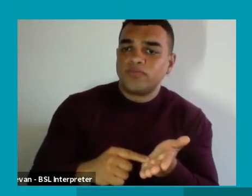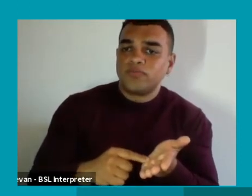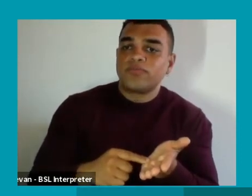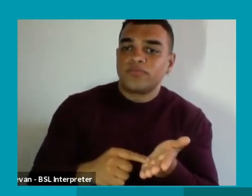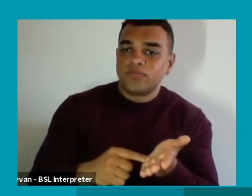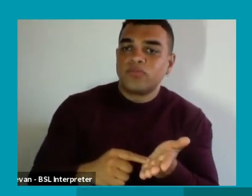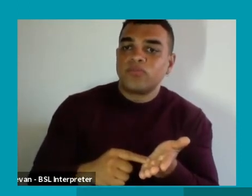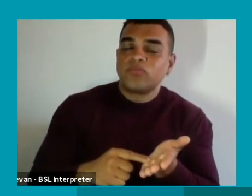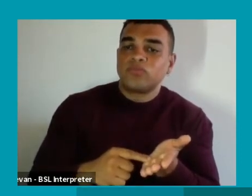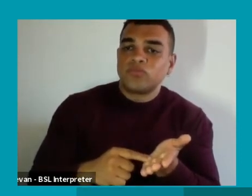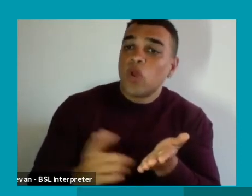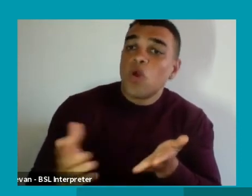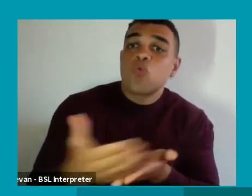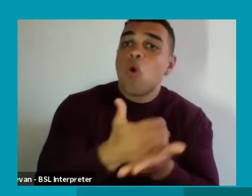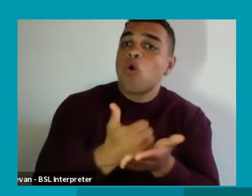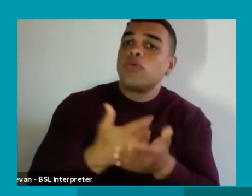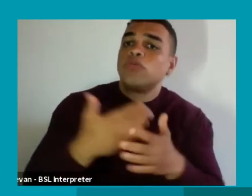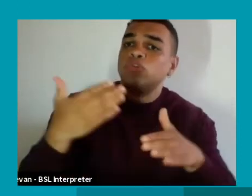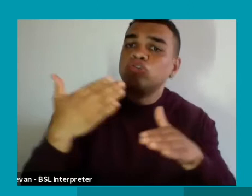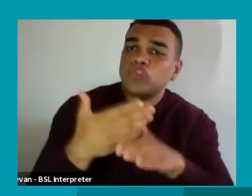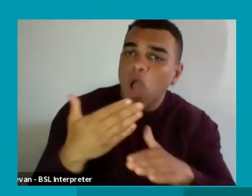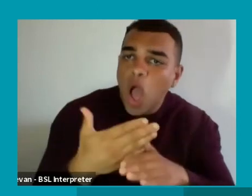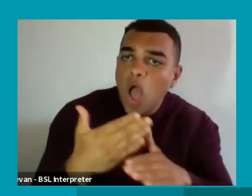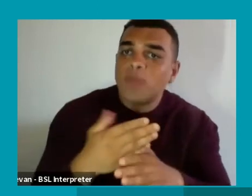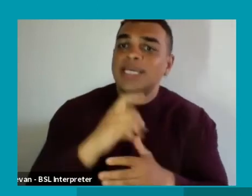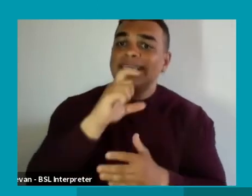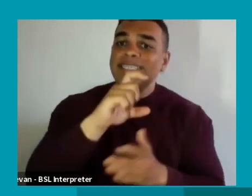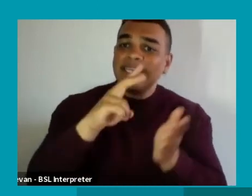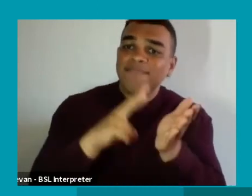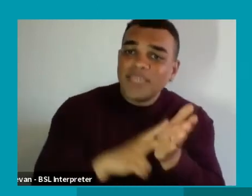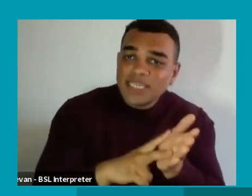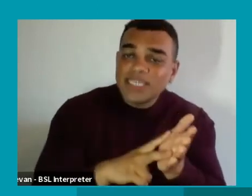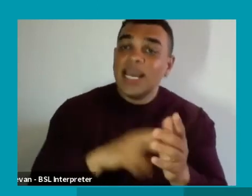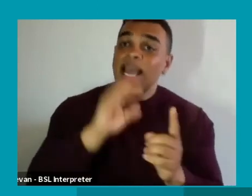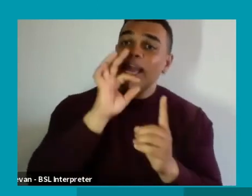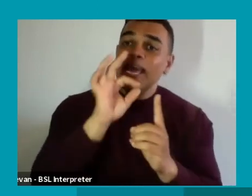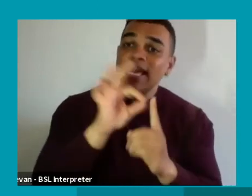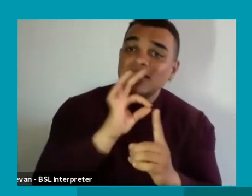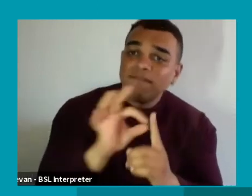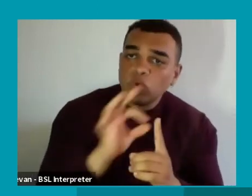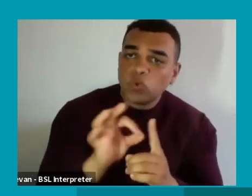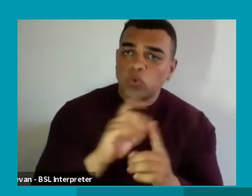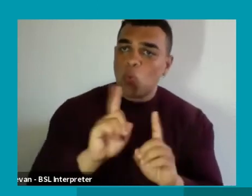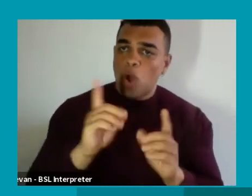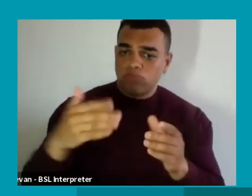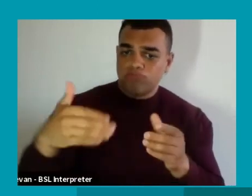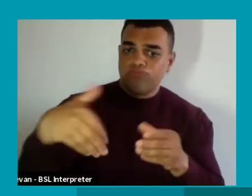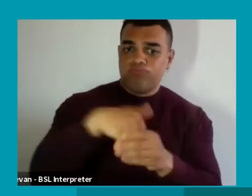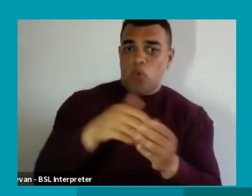But there's also some resources in other areas that we have as well, such as money matters,